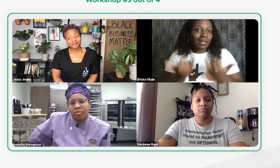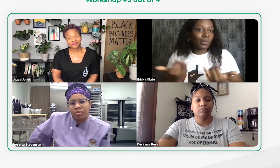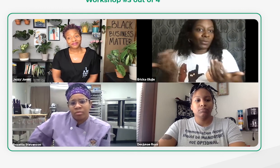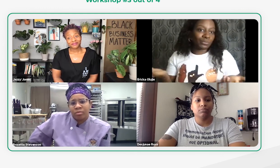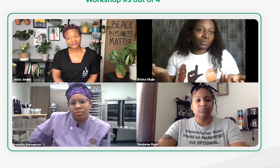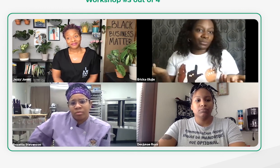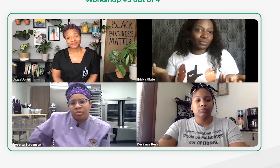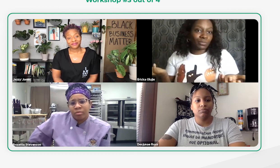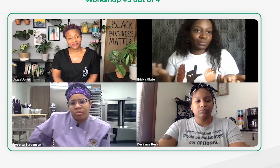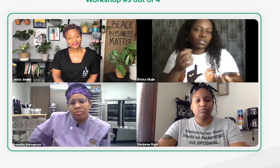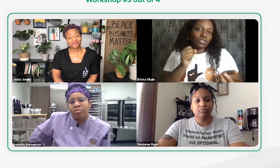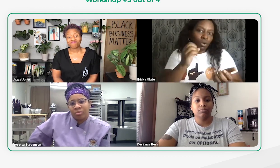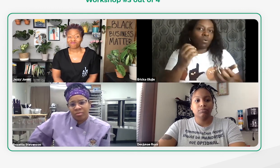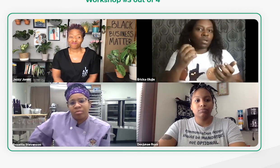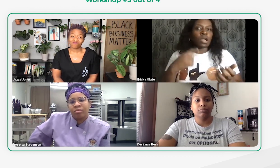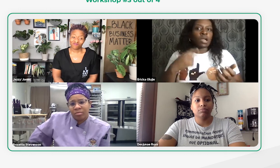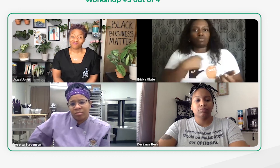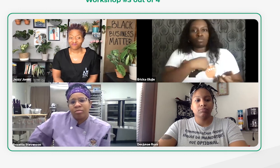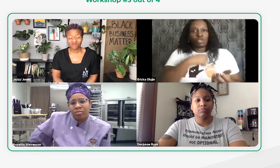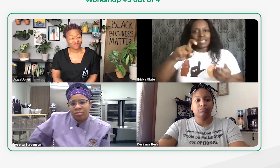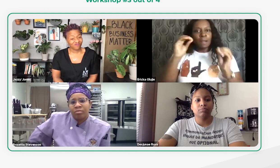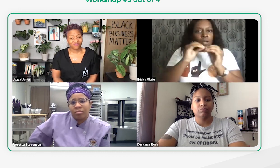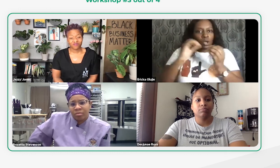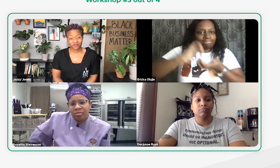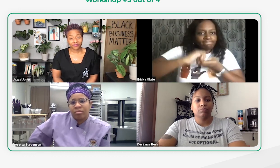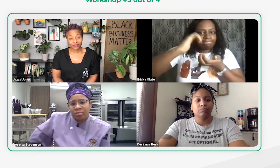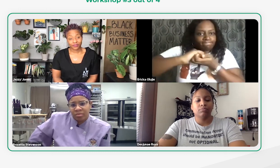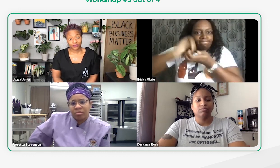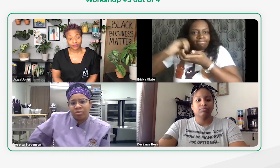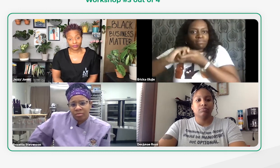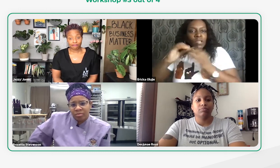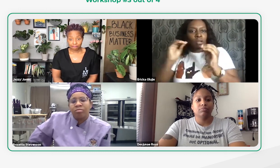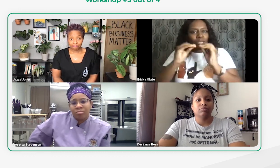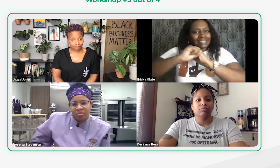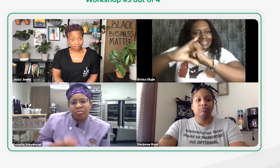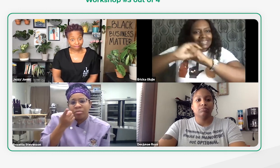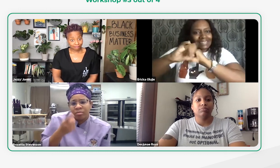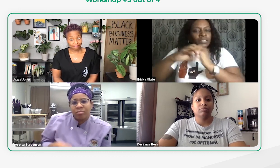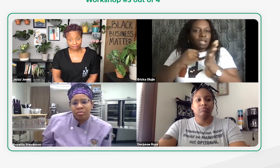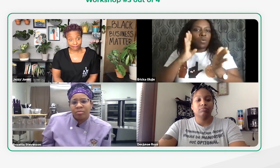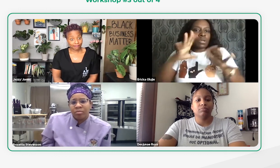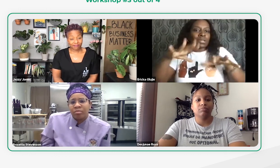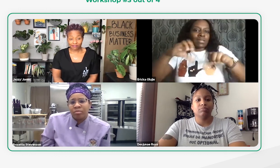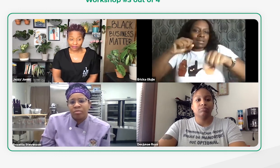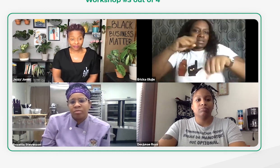Without CSD we might not be where we are right now. To have more partnerships and collaboration,